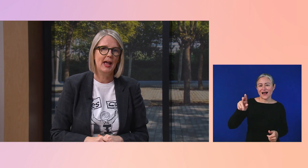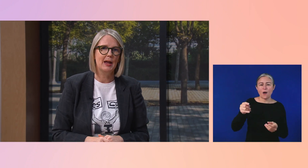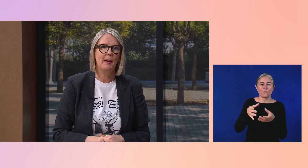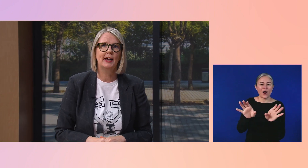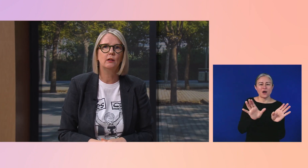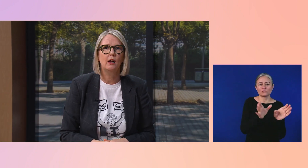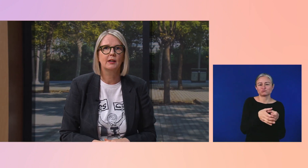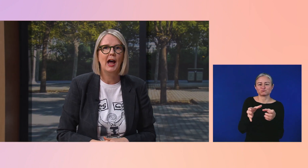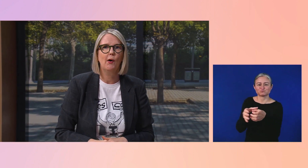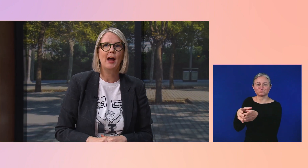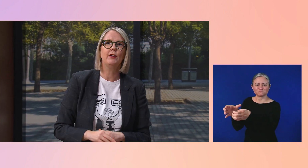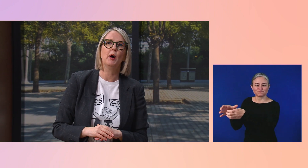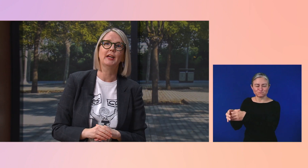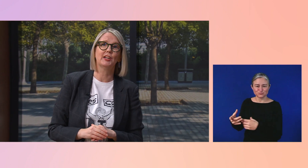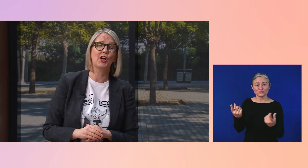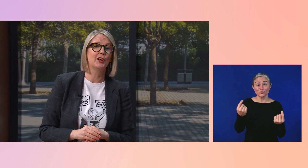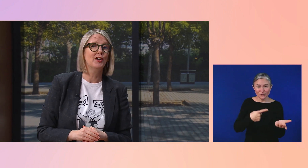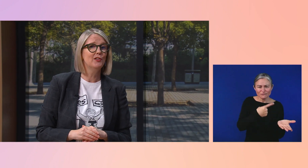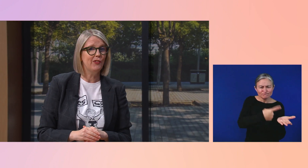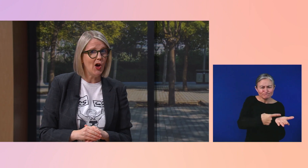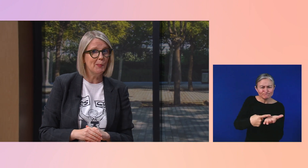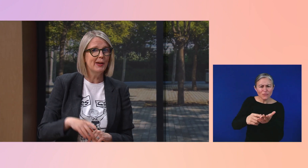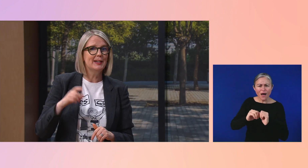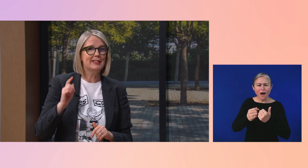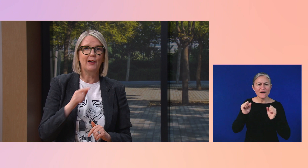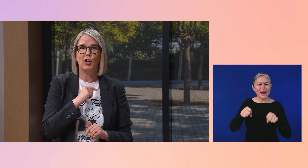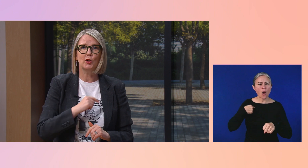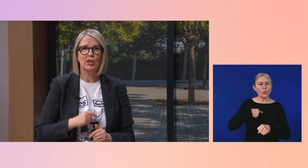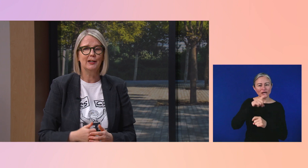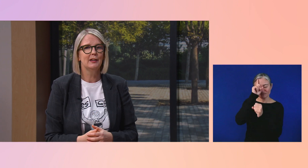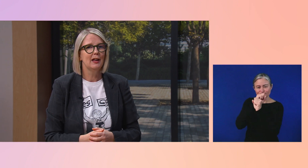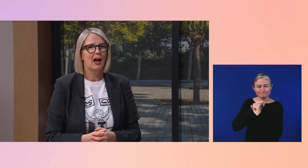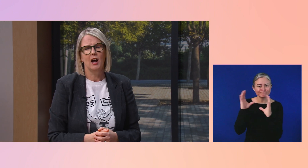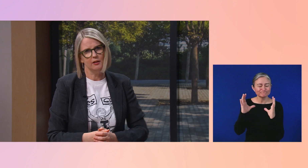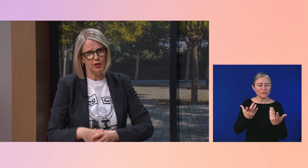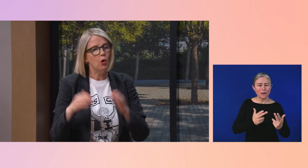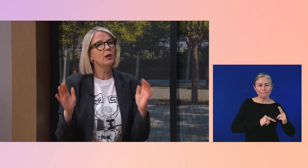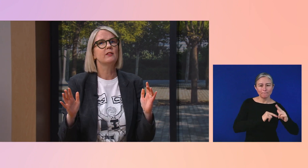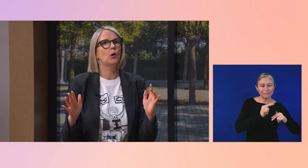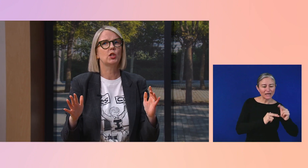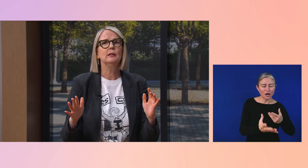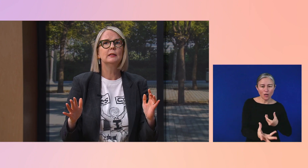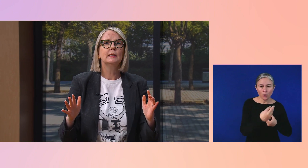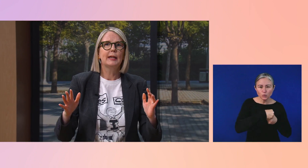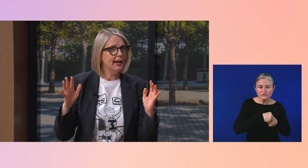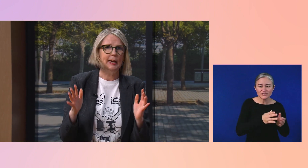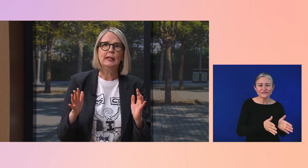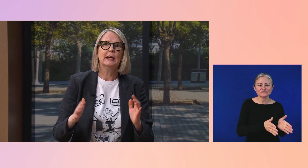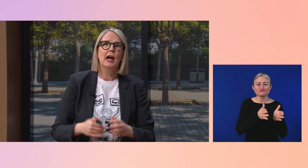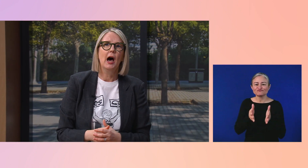a panel on how everyone can learn from deaf culture. It's the coolest culture, get in it,